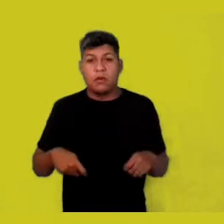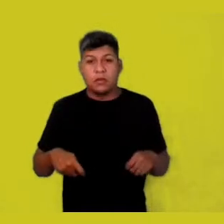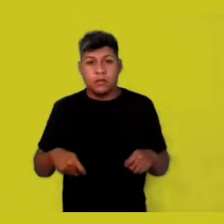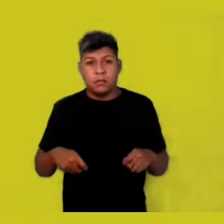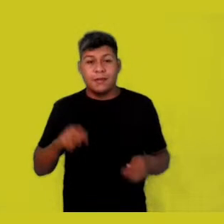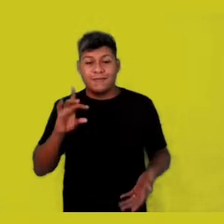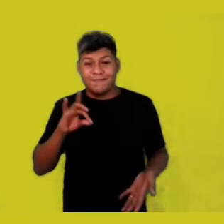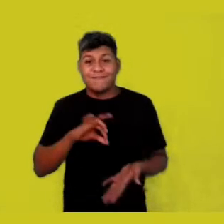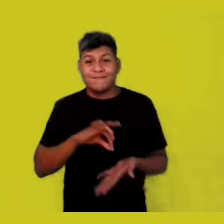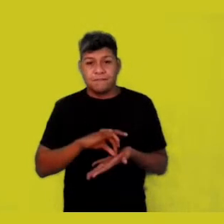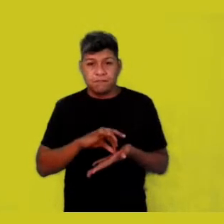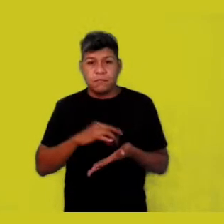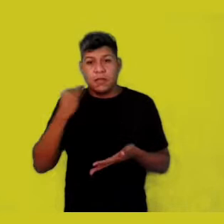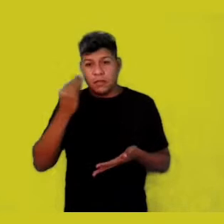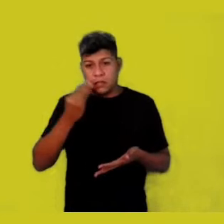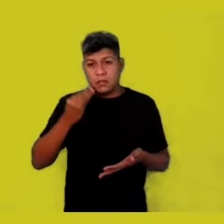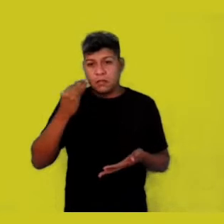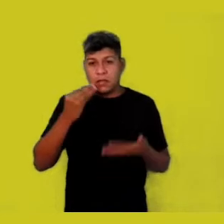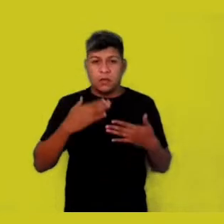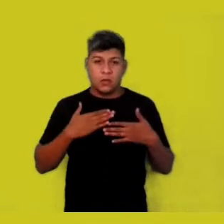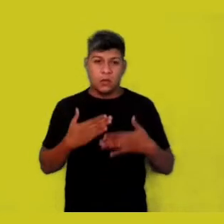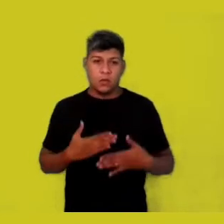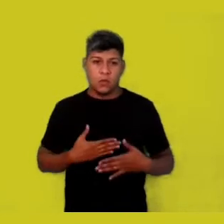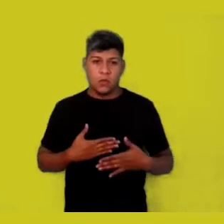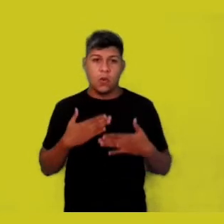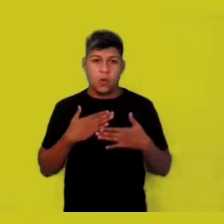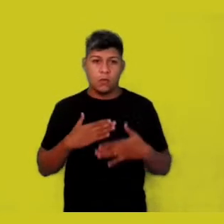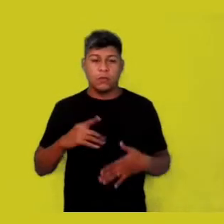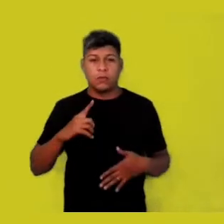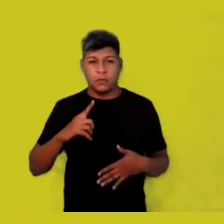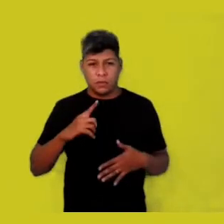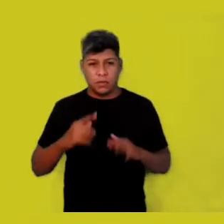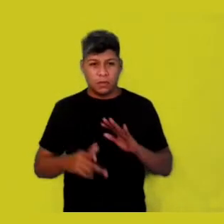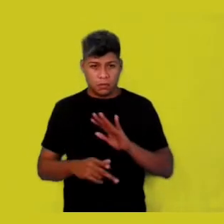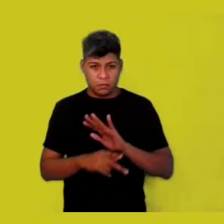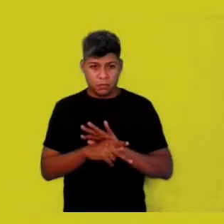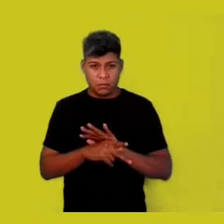in the experience and in the bodies that crossed these yards.